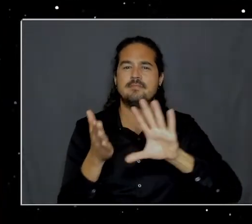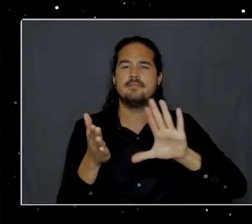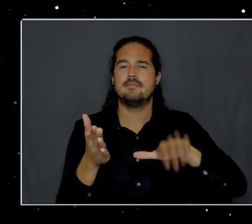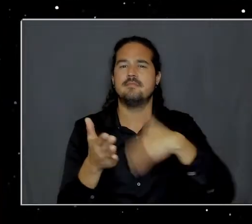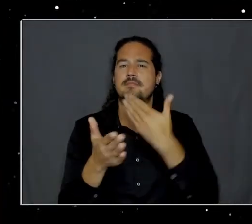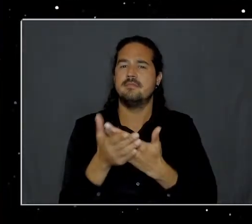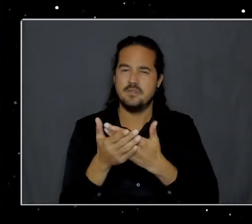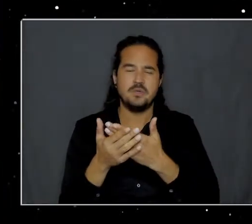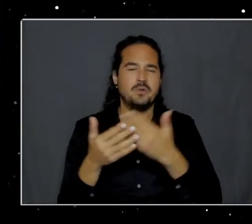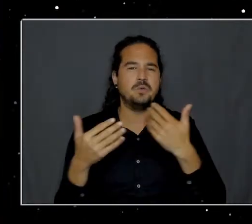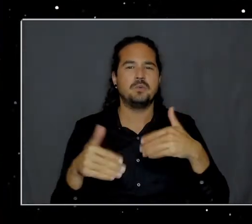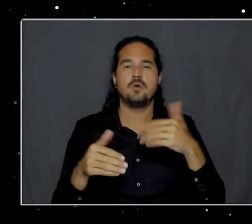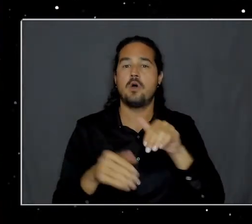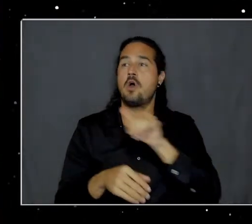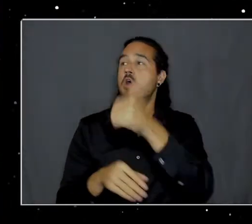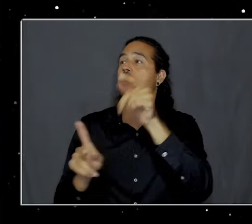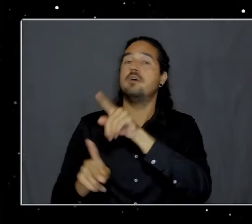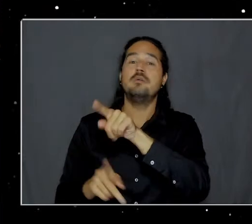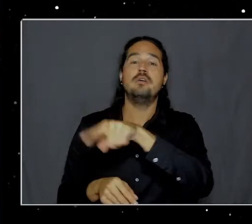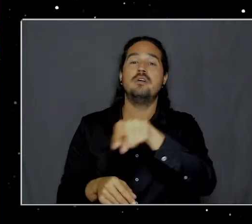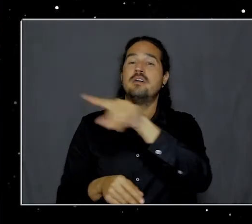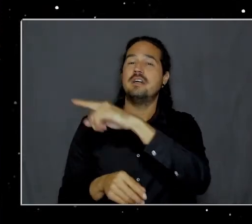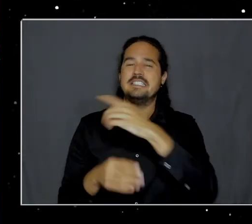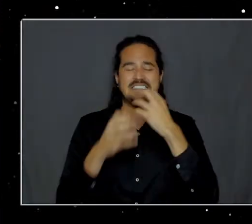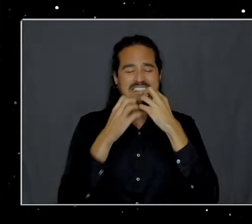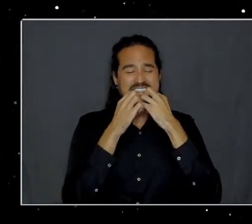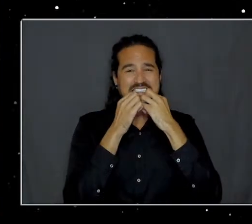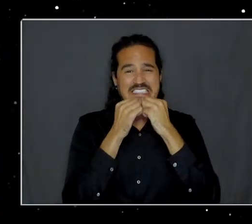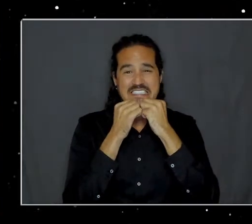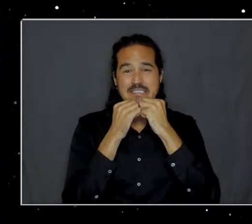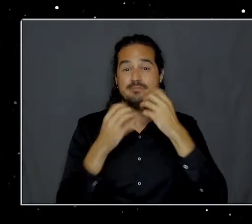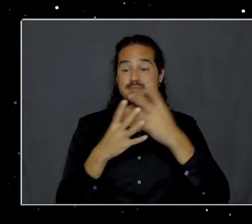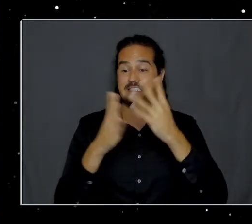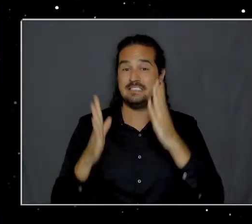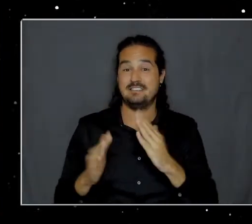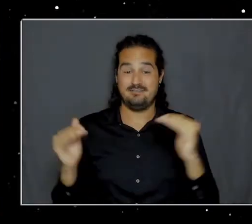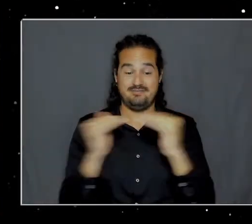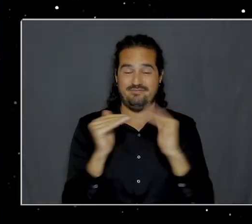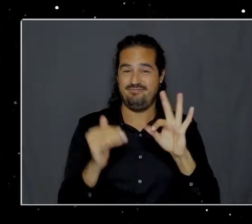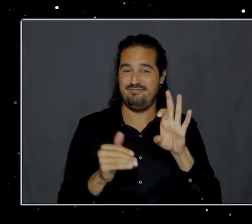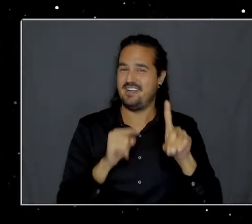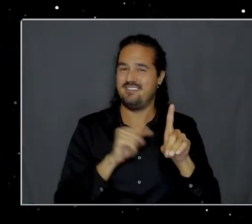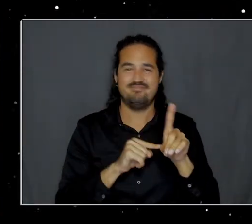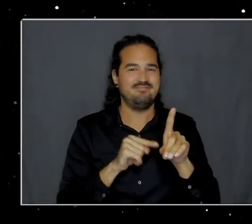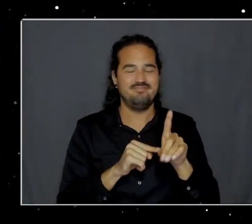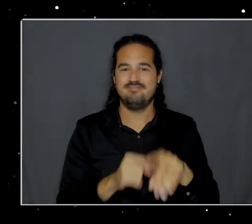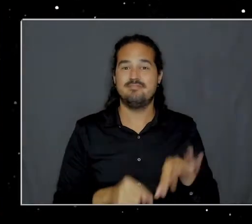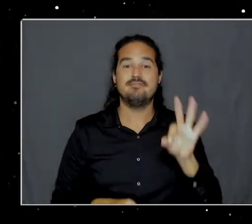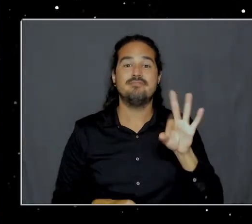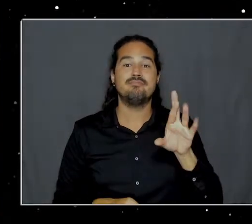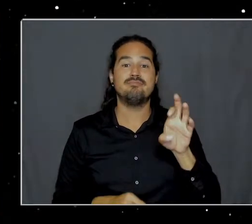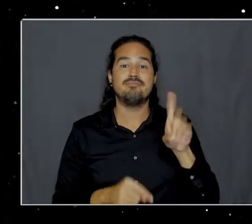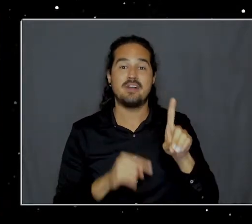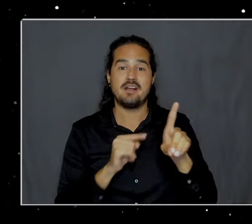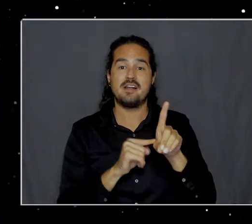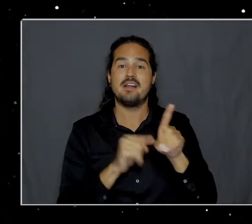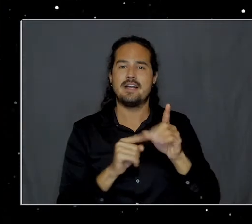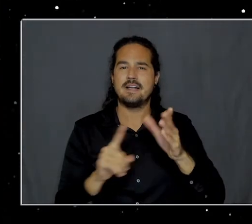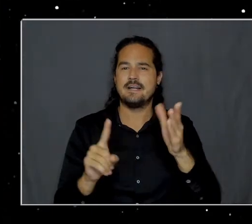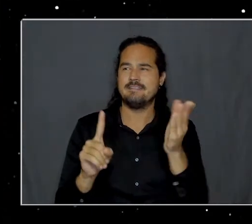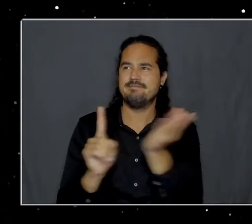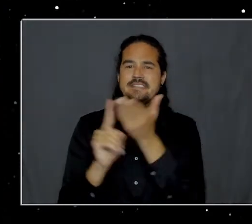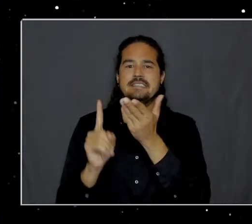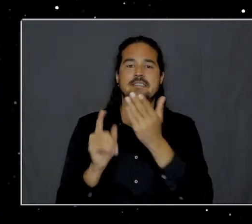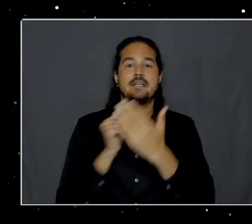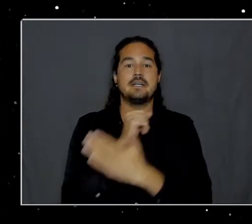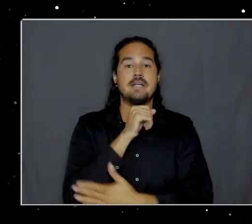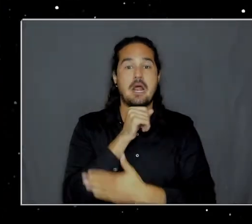WAS HAPPENING WITH PRISONERS.